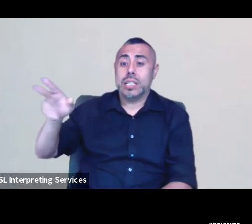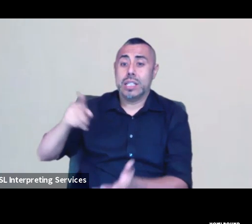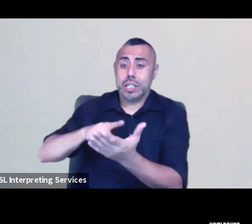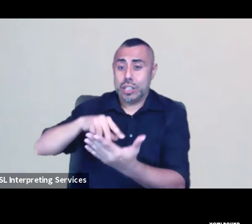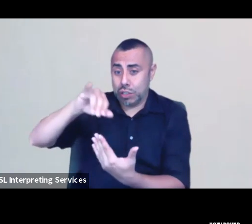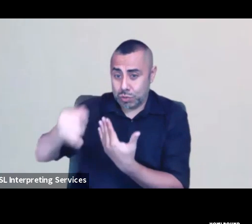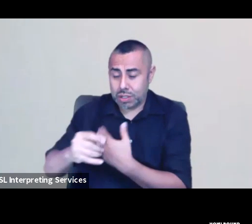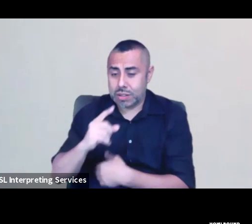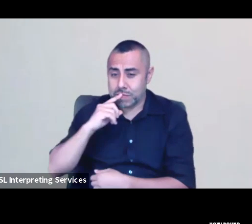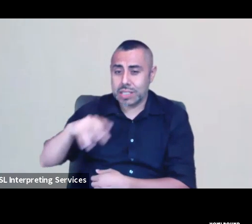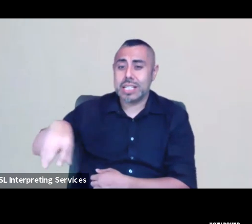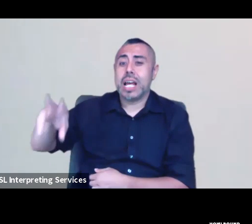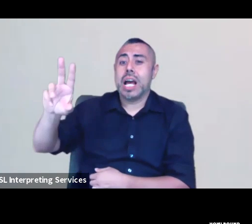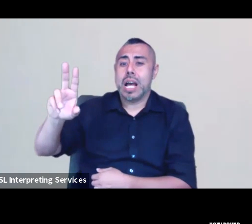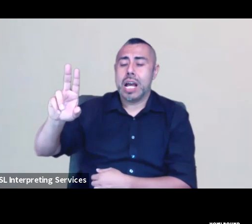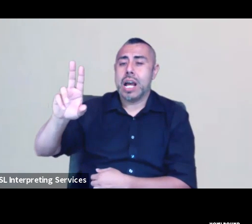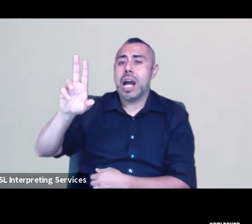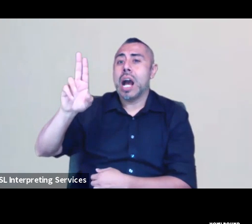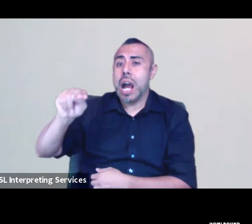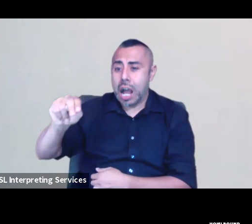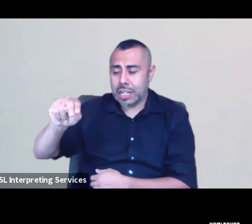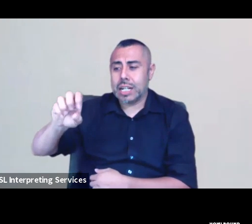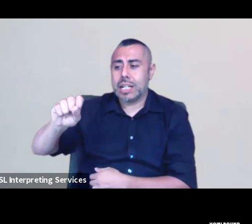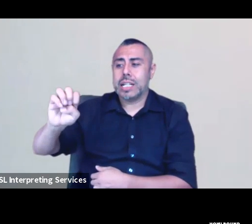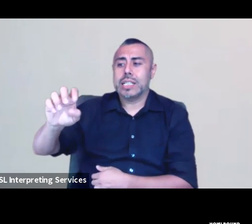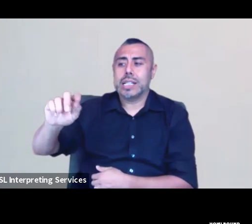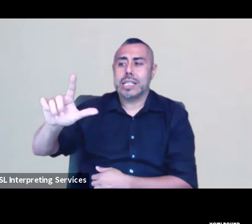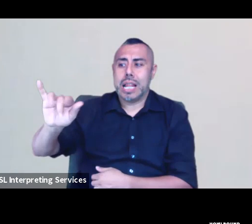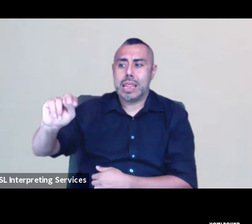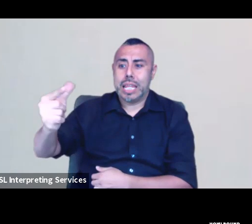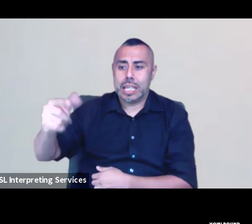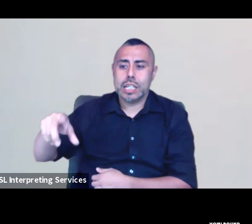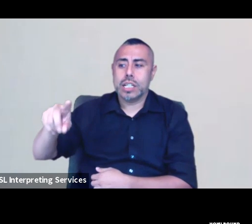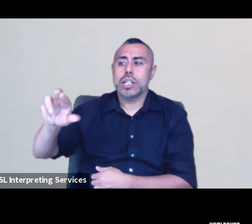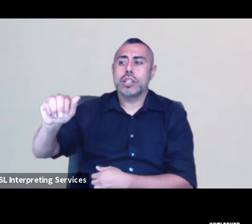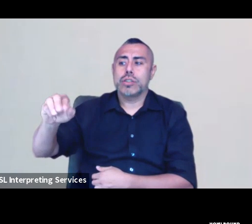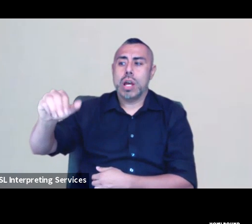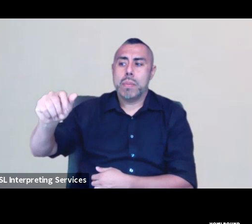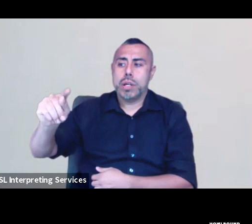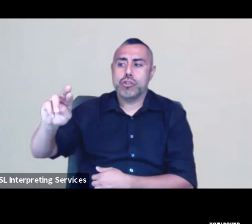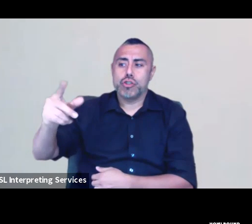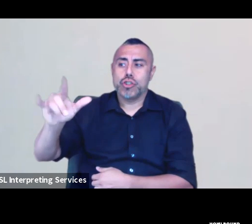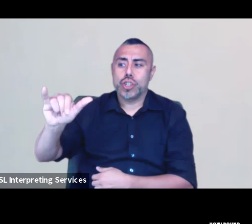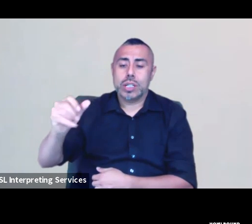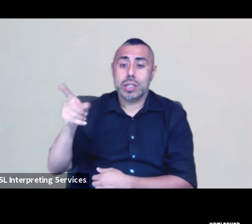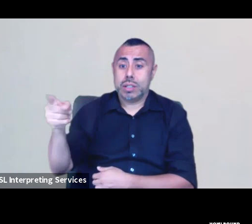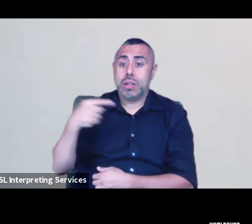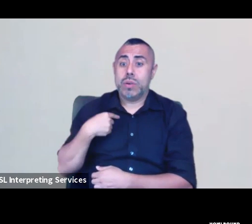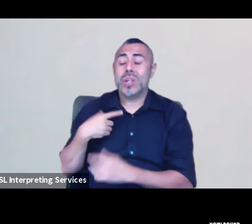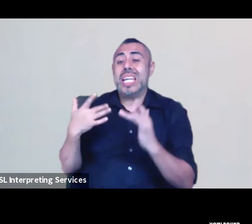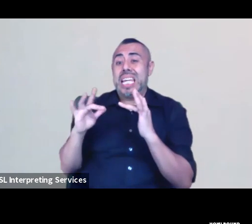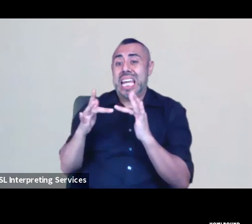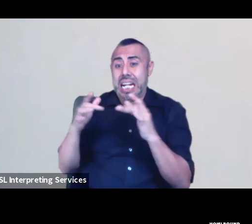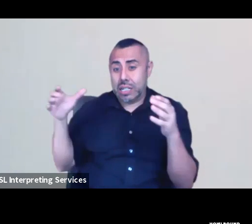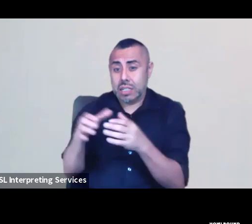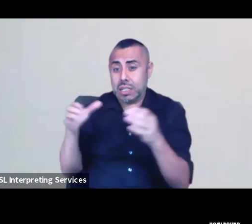we've been meeting for about a year online, and it is a group that is a mix of Crip and indigenous dramaturgs.